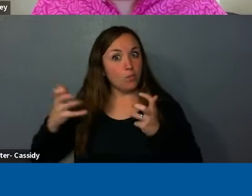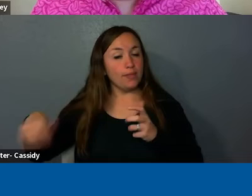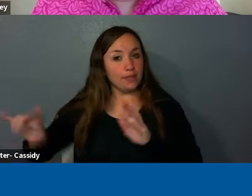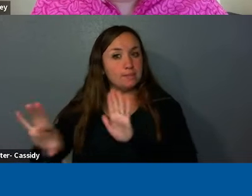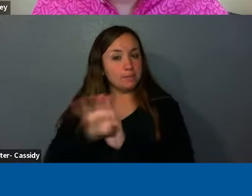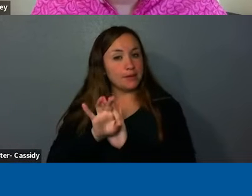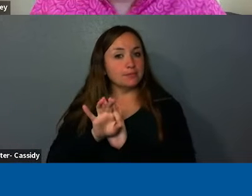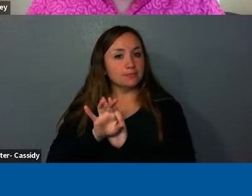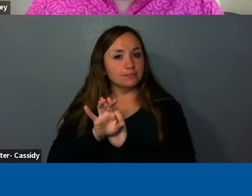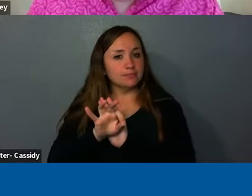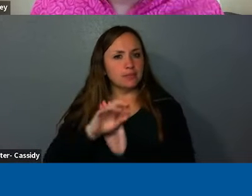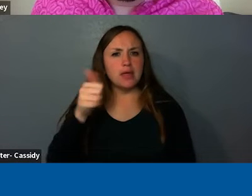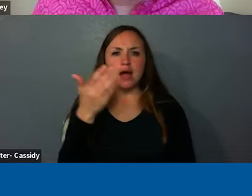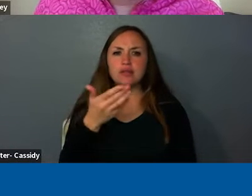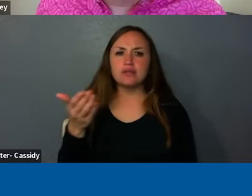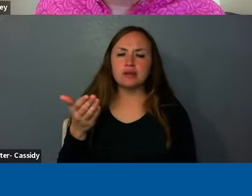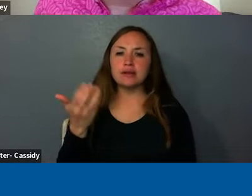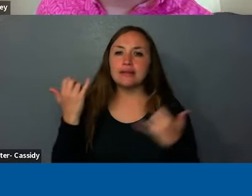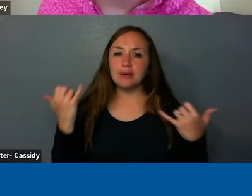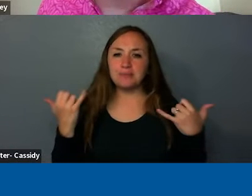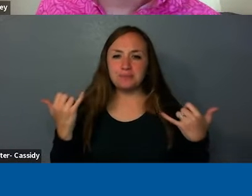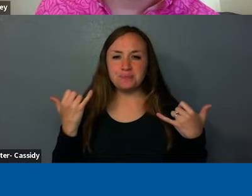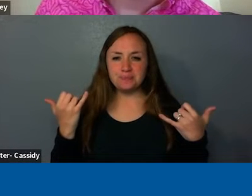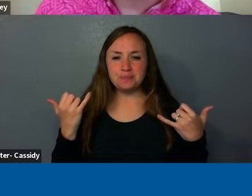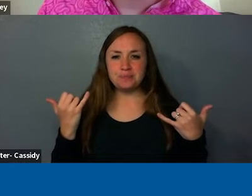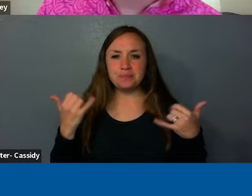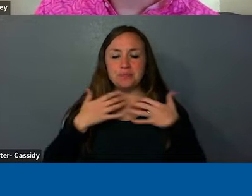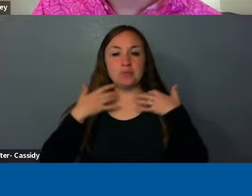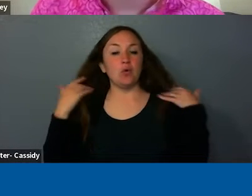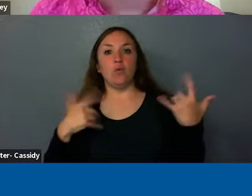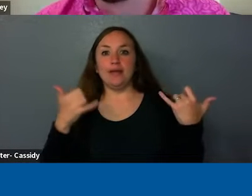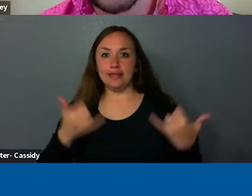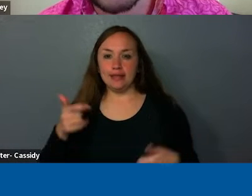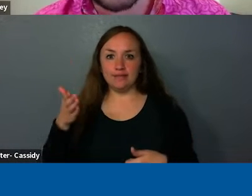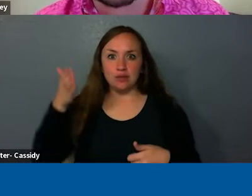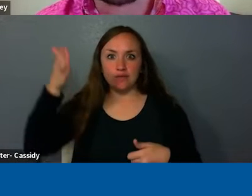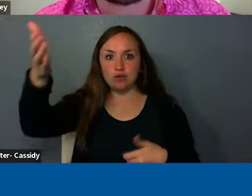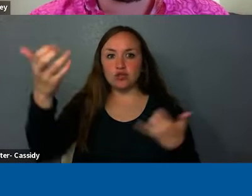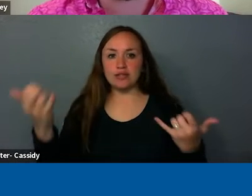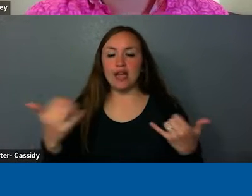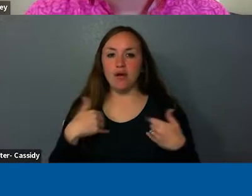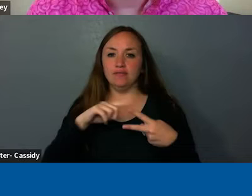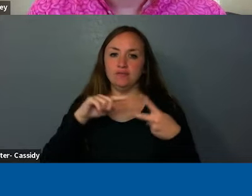The other thing is, now it is, we live in the future and forced color mode also exists.